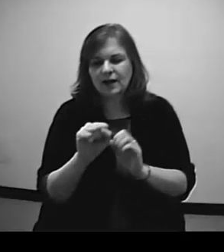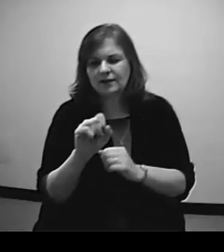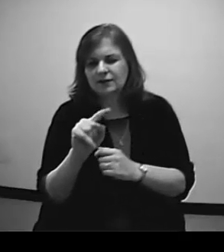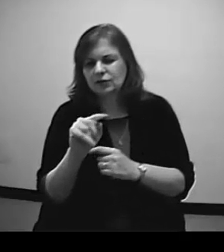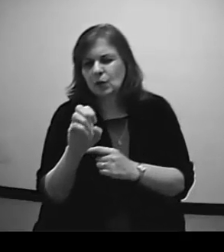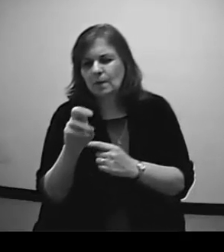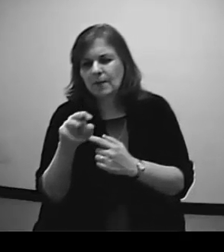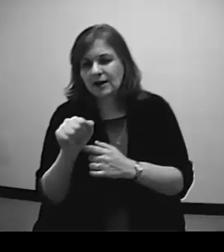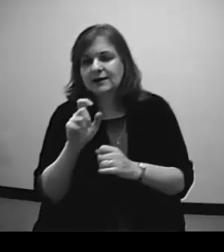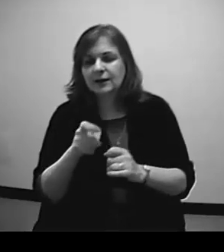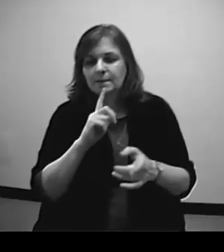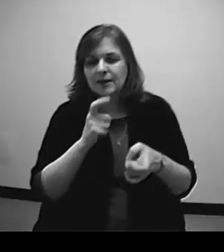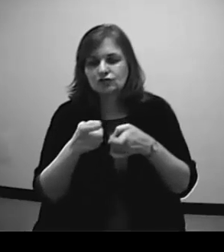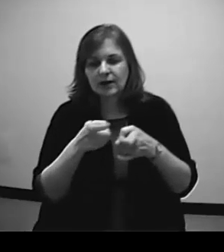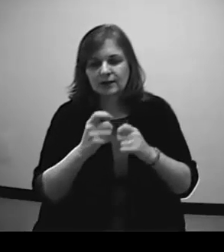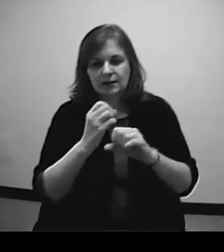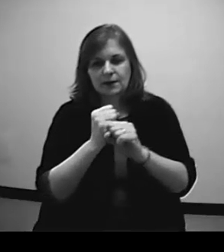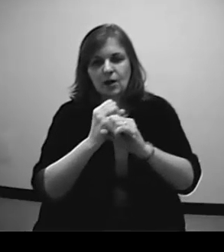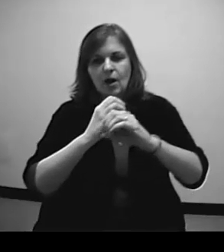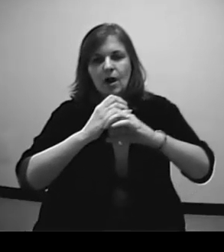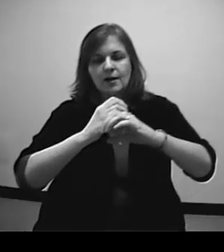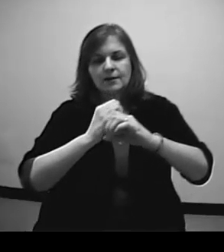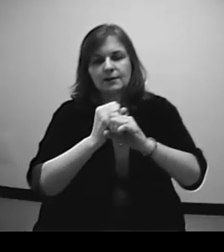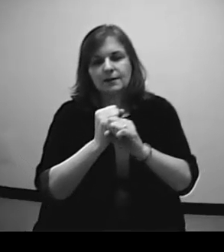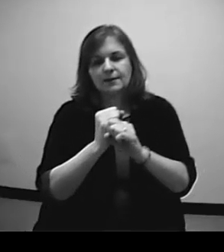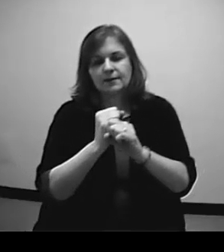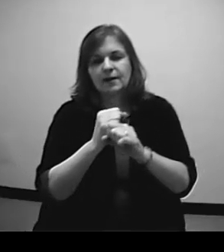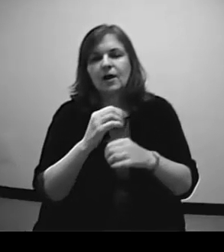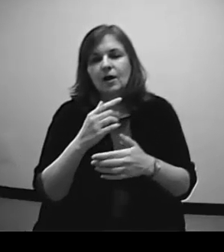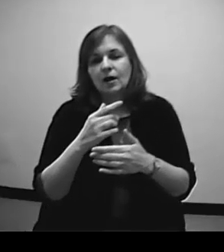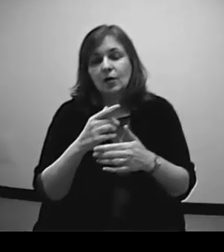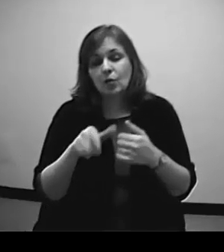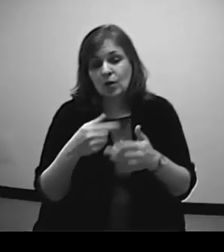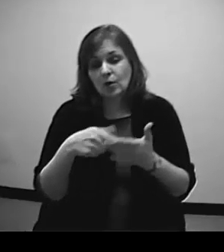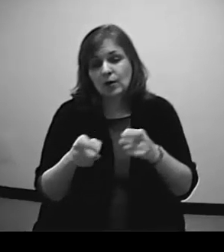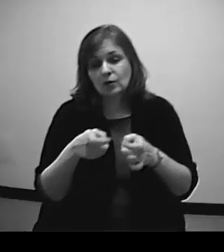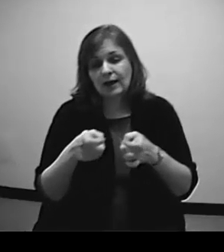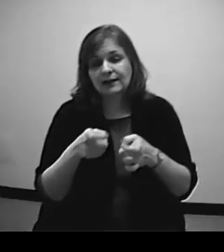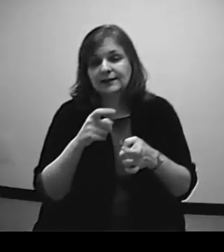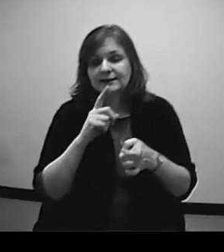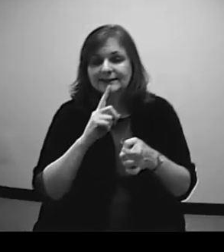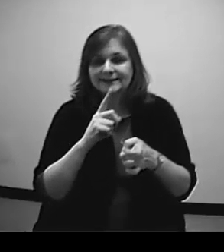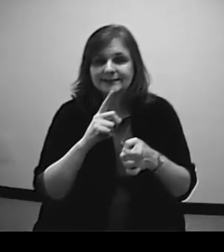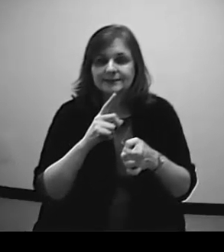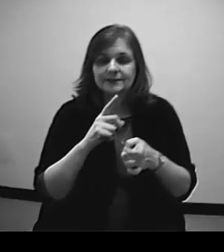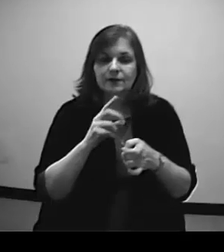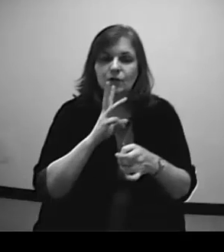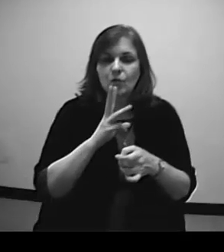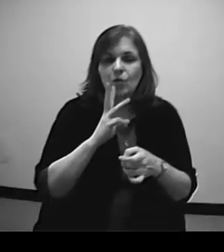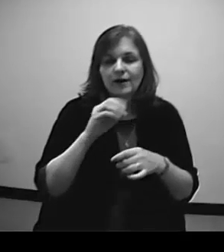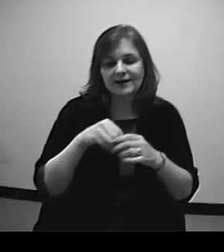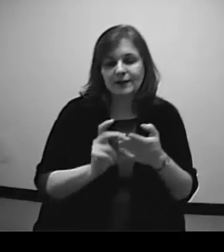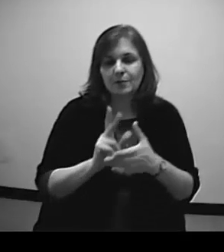and so we look at regulation of our stomata -- what we are actually regulating is water